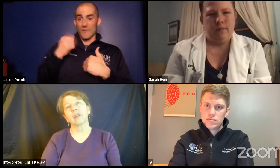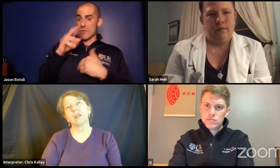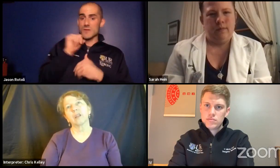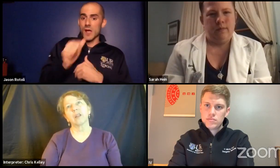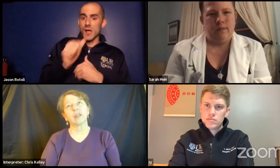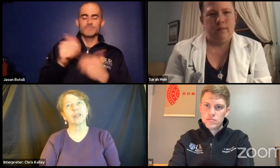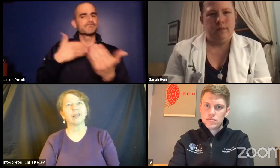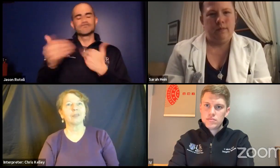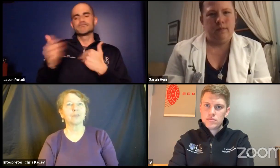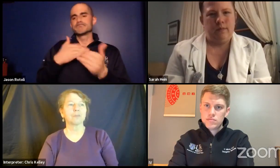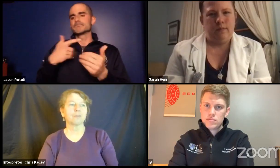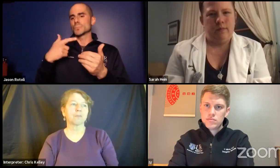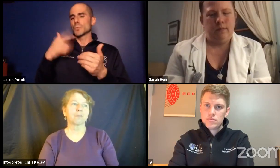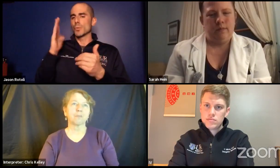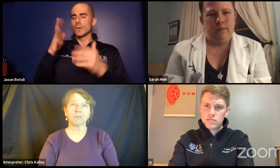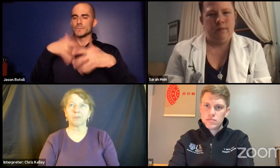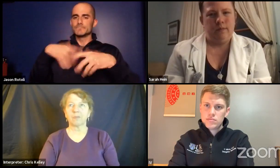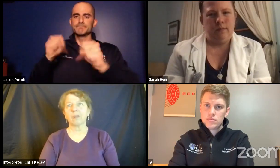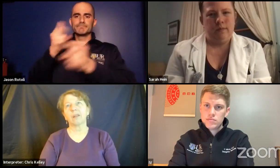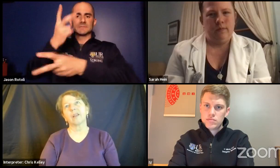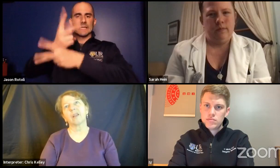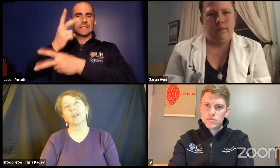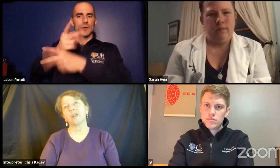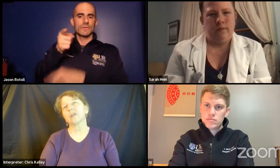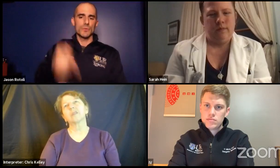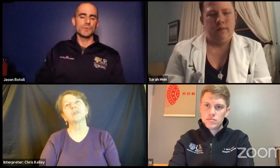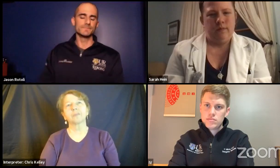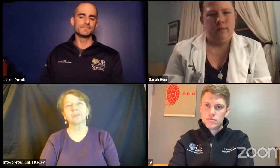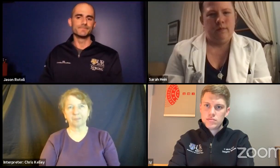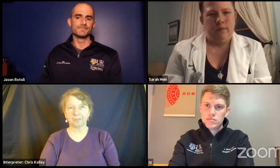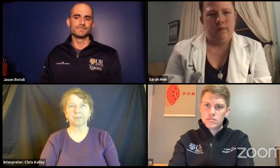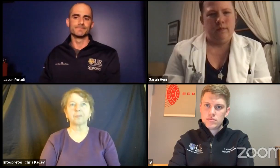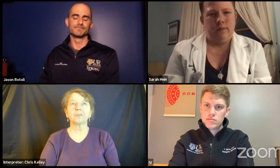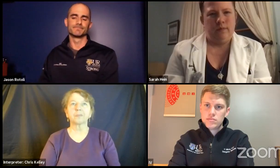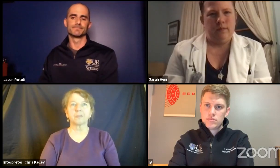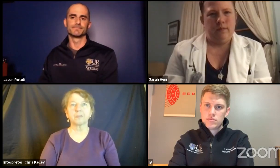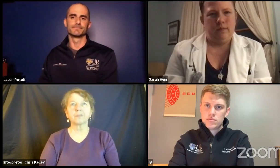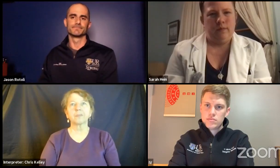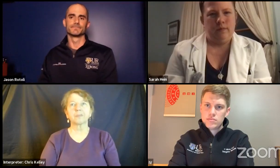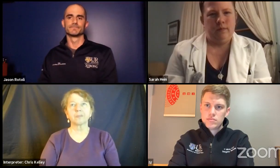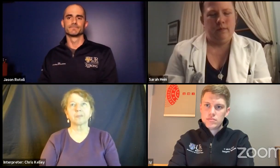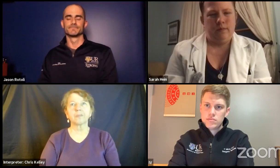cultures that are in our area. To try to understand the people that come into our emergency